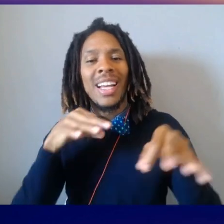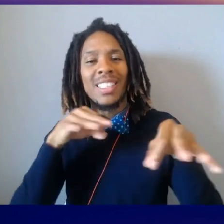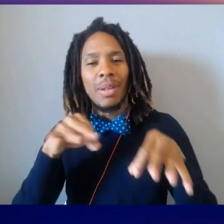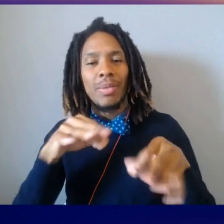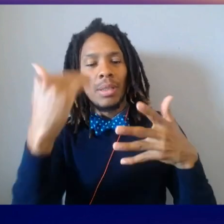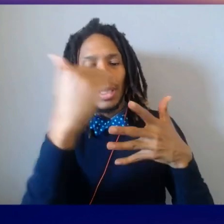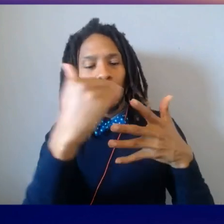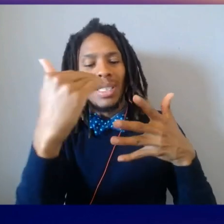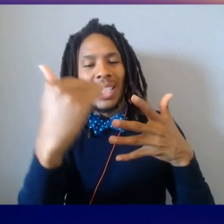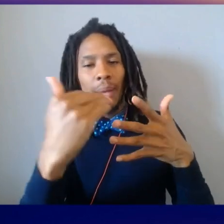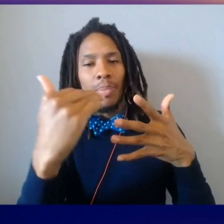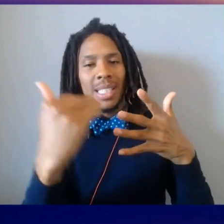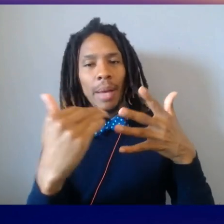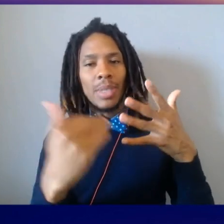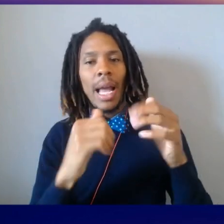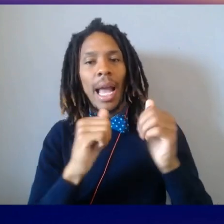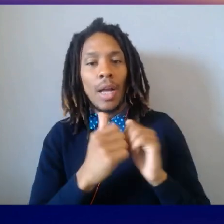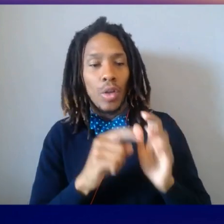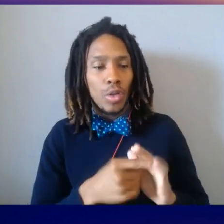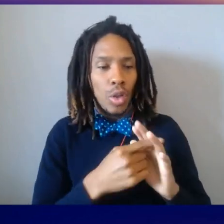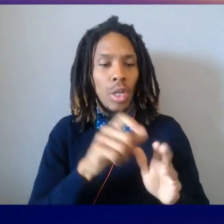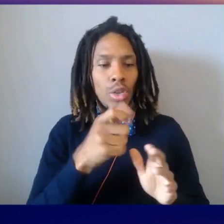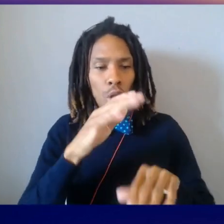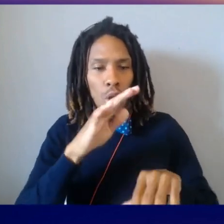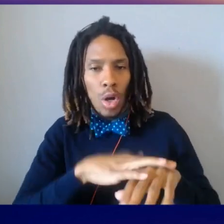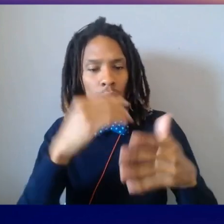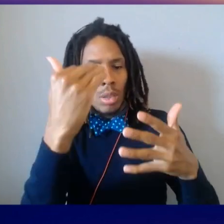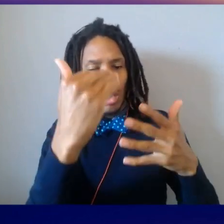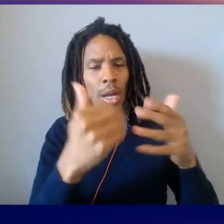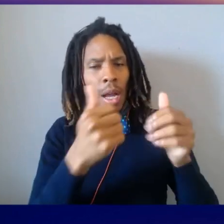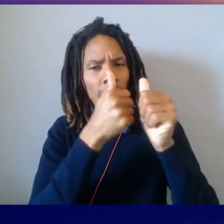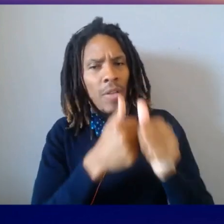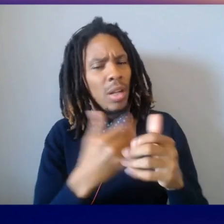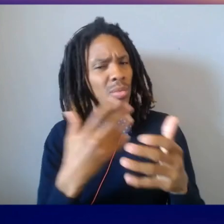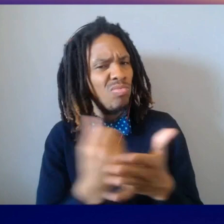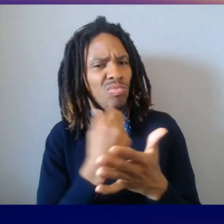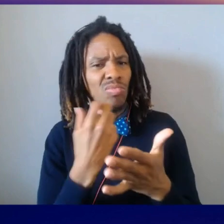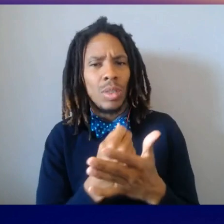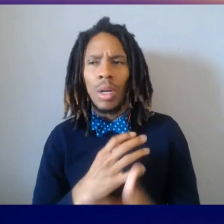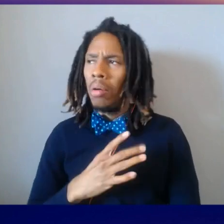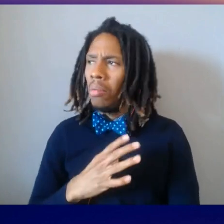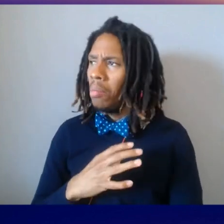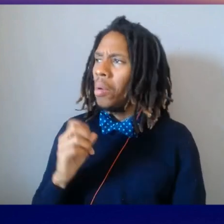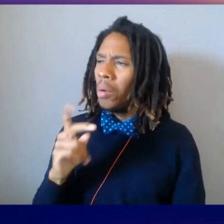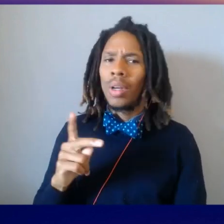on how to get started, how to turn it on. So, by all means, please check it out. All right. Thank you, Andres.